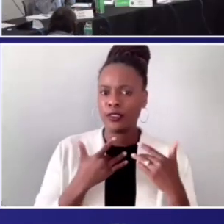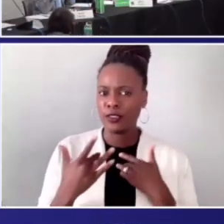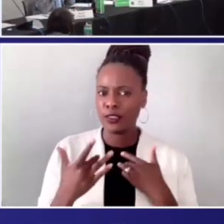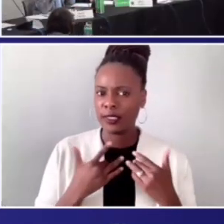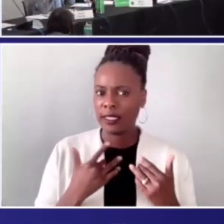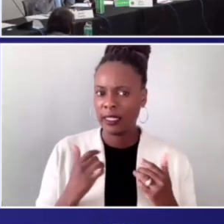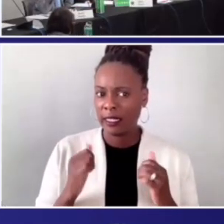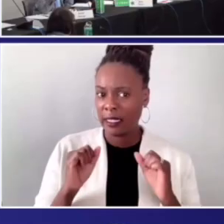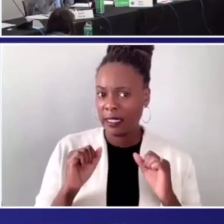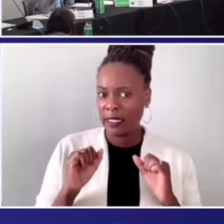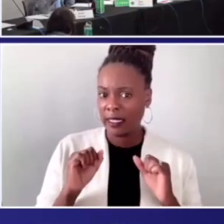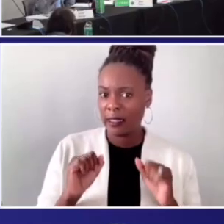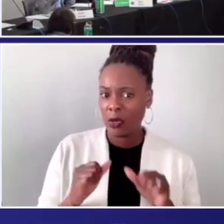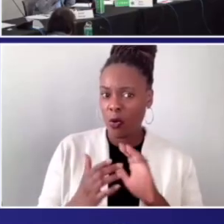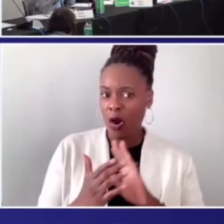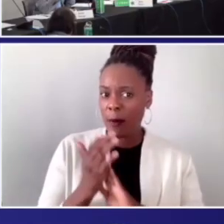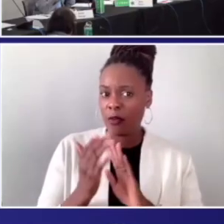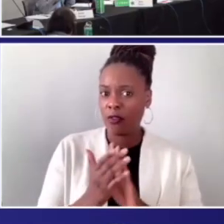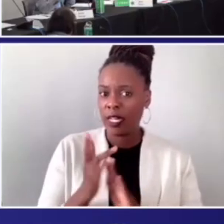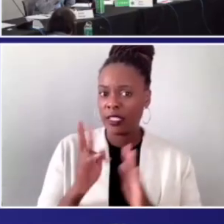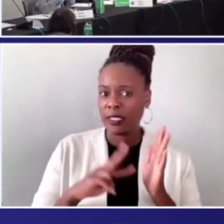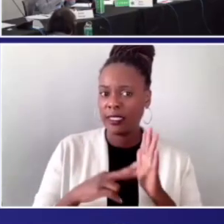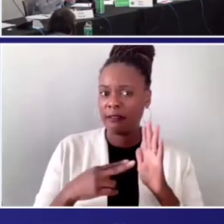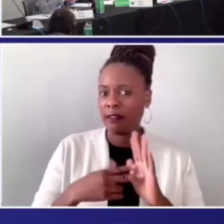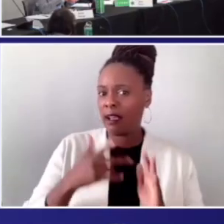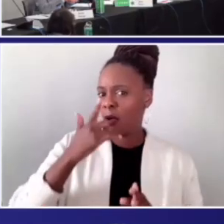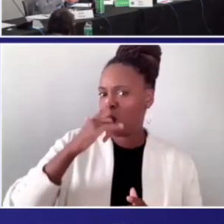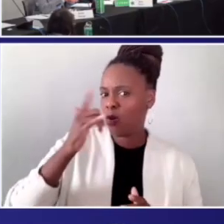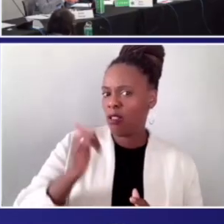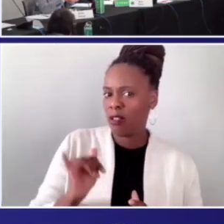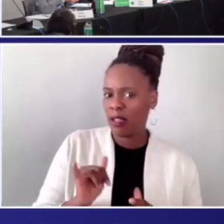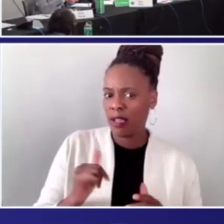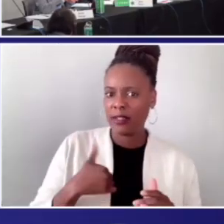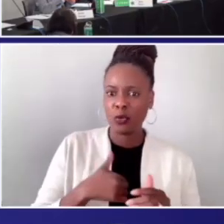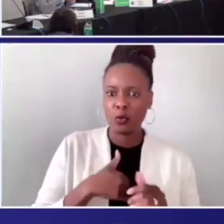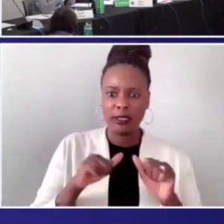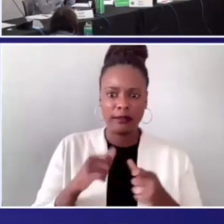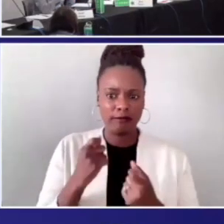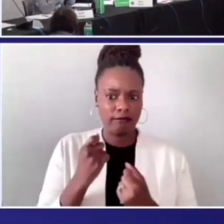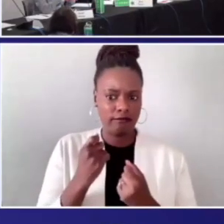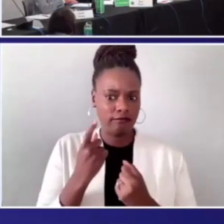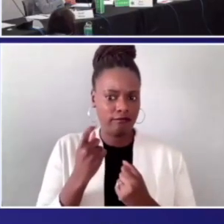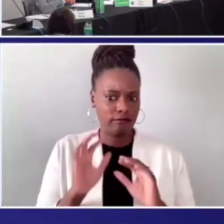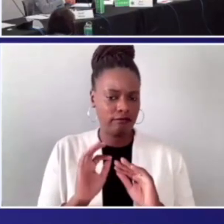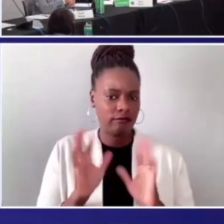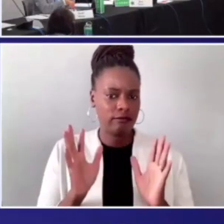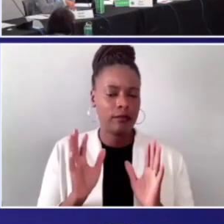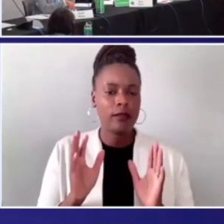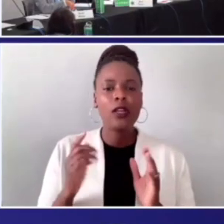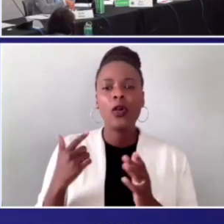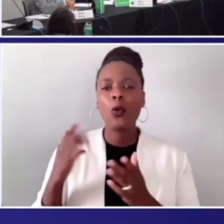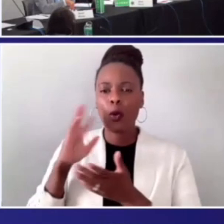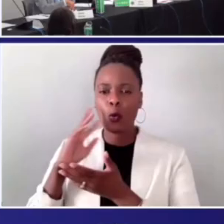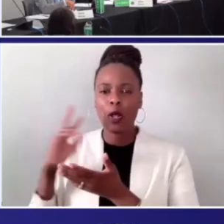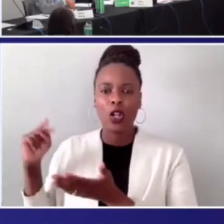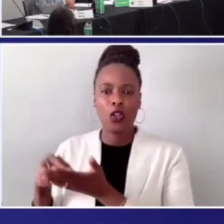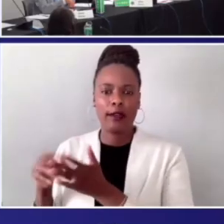operationally define how that would look so we can understand? How about we go back and take a look at the language? And then yes,